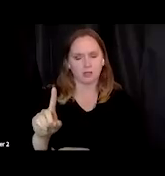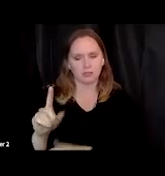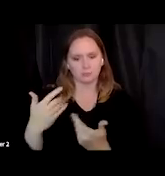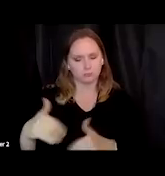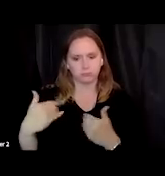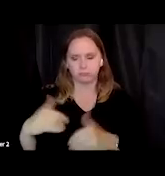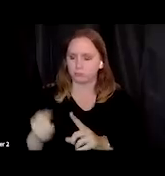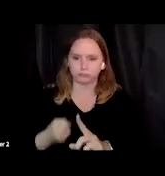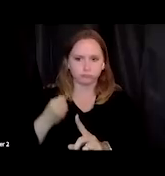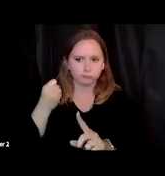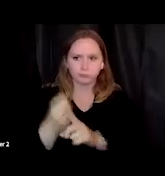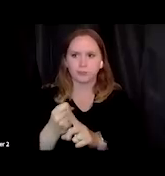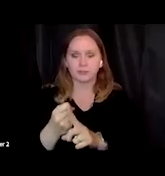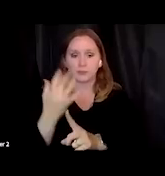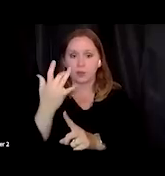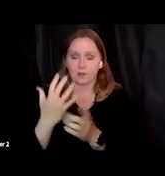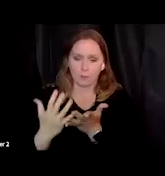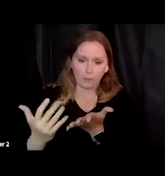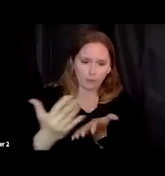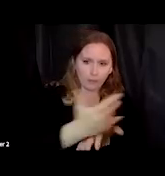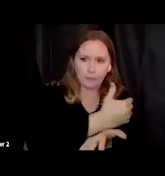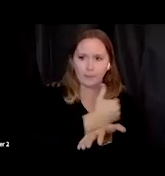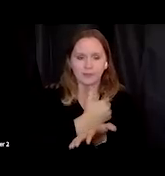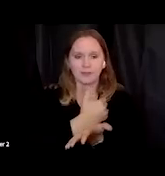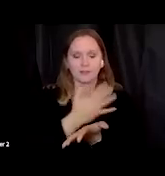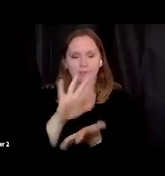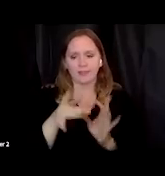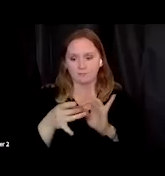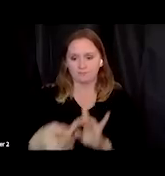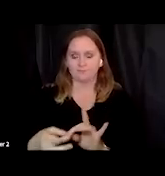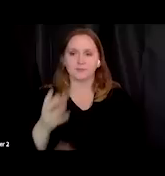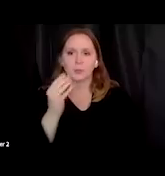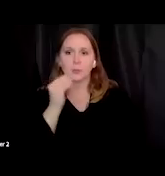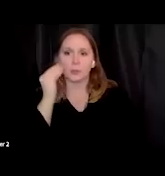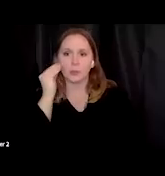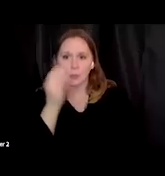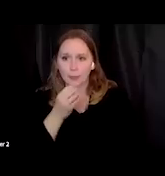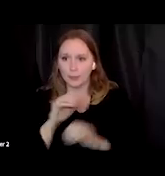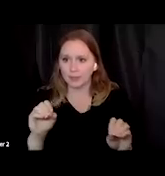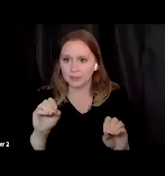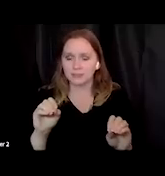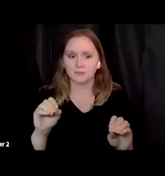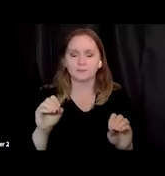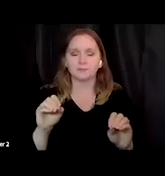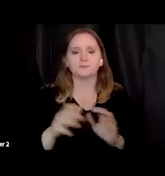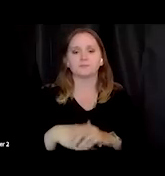and you know, that can contribute to homelessness and also hoarding can happen after people exit homelessness